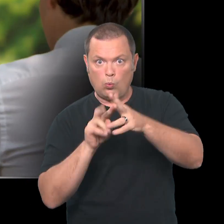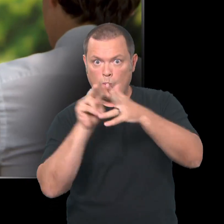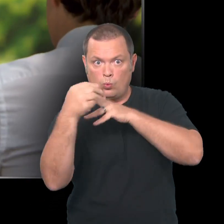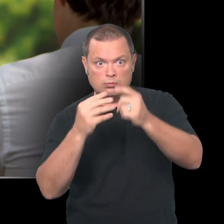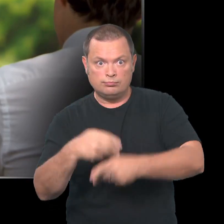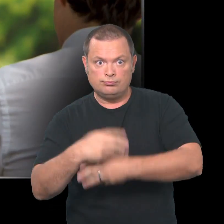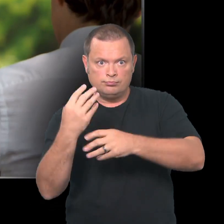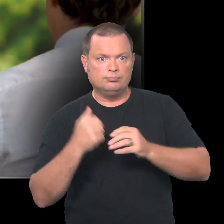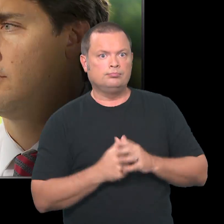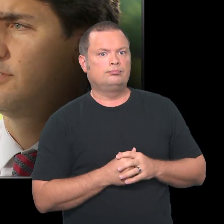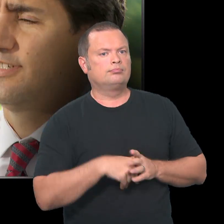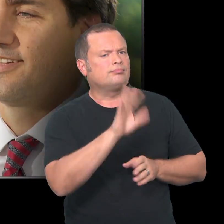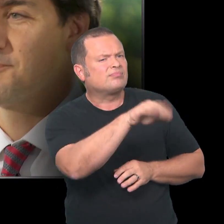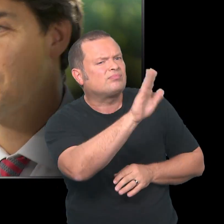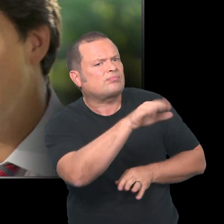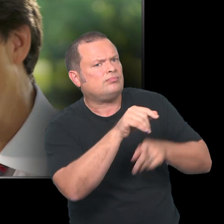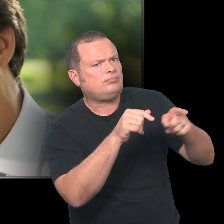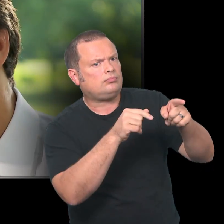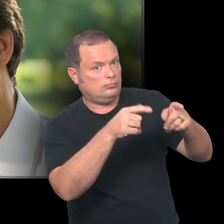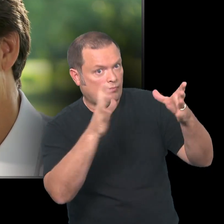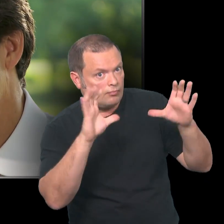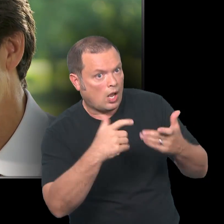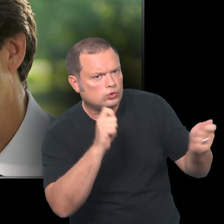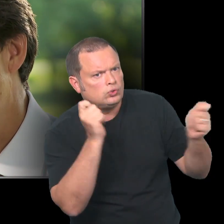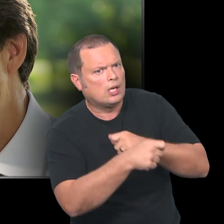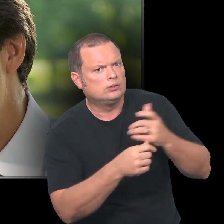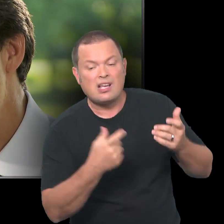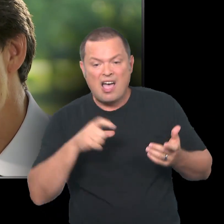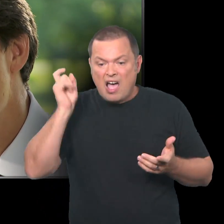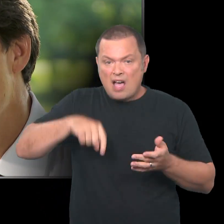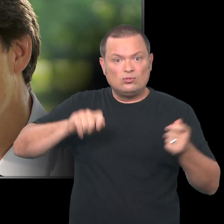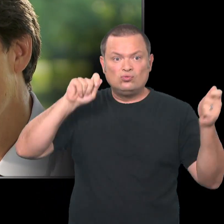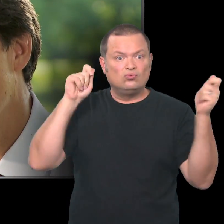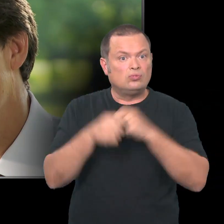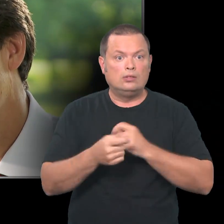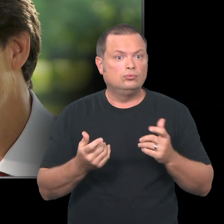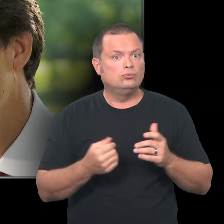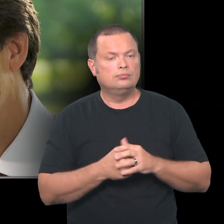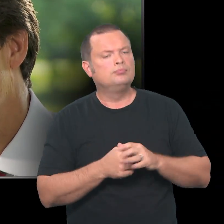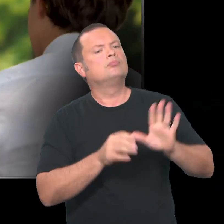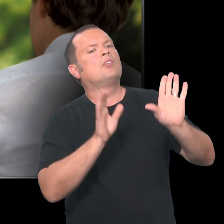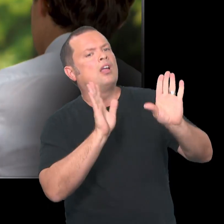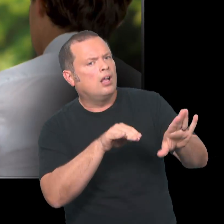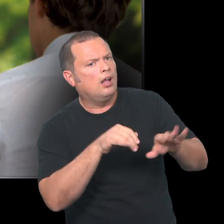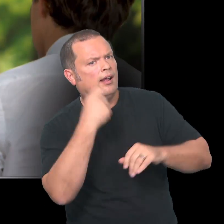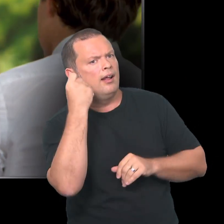if we hadn't taken concrete action on this. But we did need to do that. Has your party changed? The party had to change.